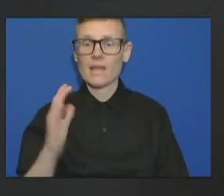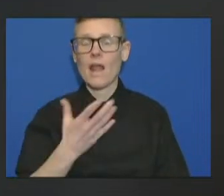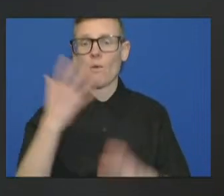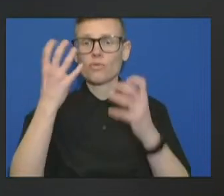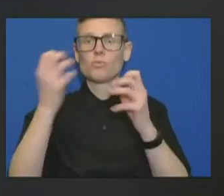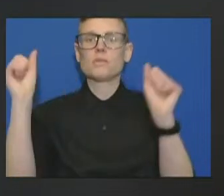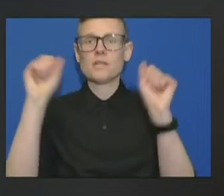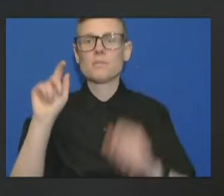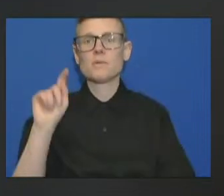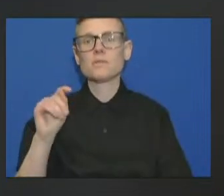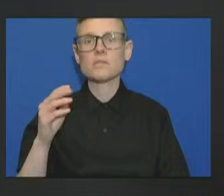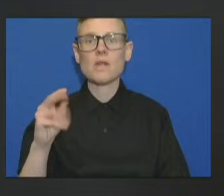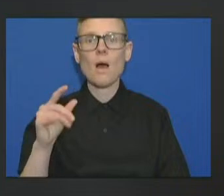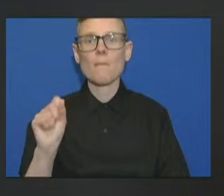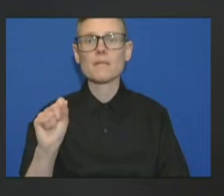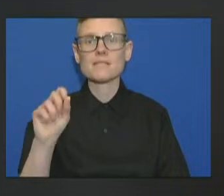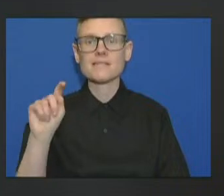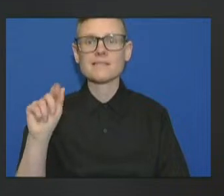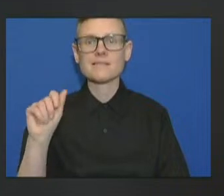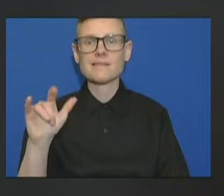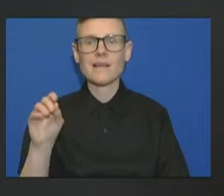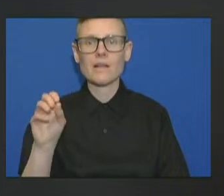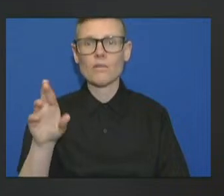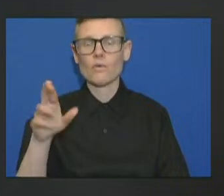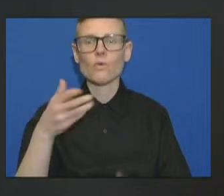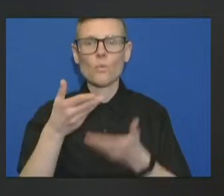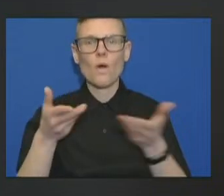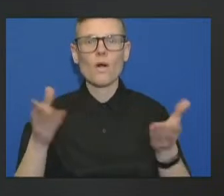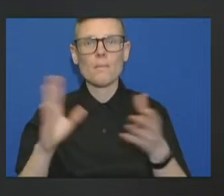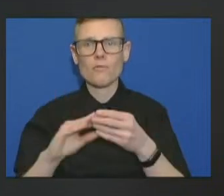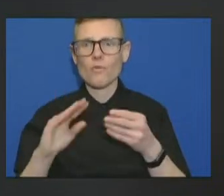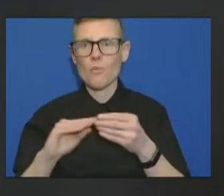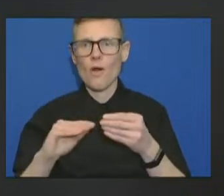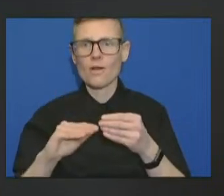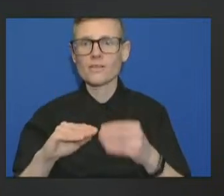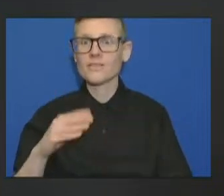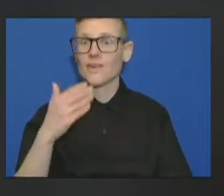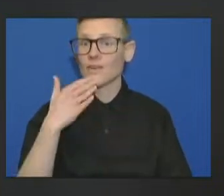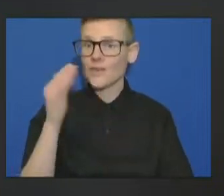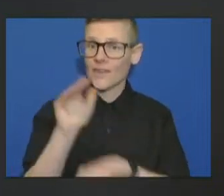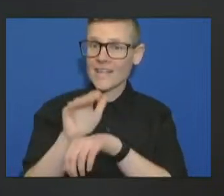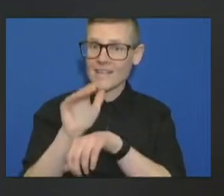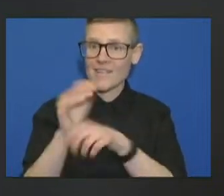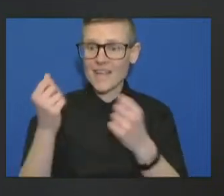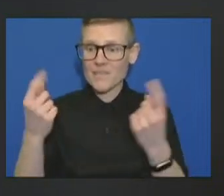president of the Board of Education, Miss Julie Lang and Yang and our superintendent,